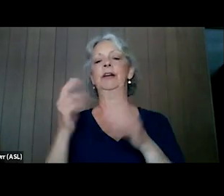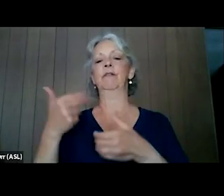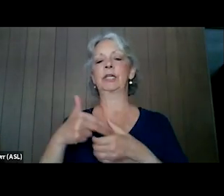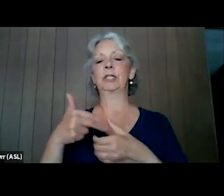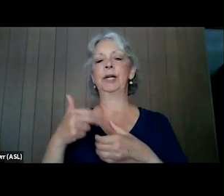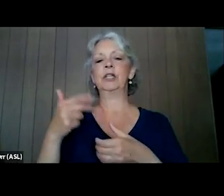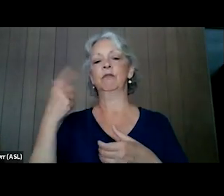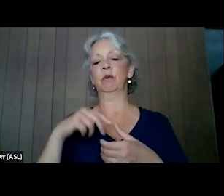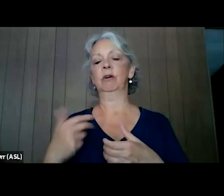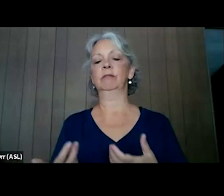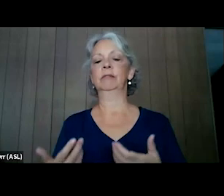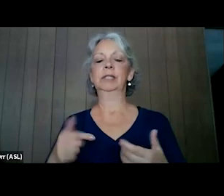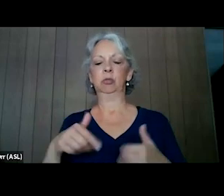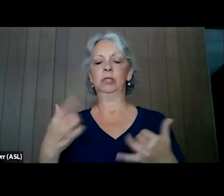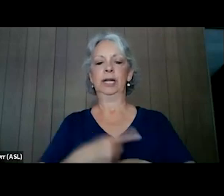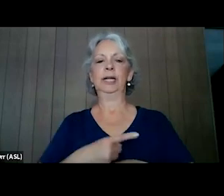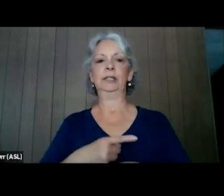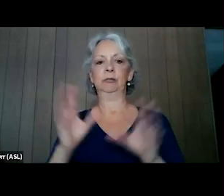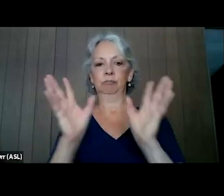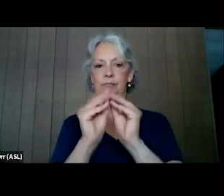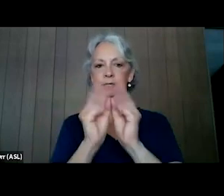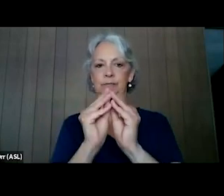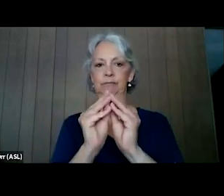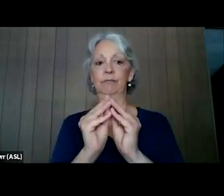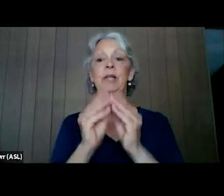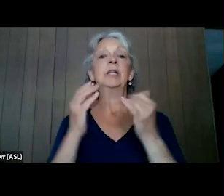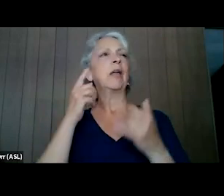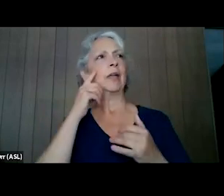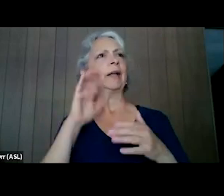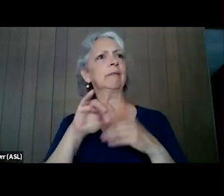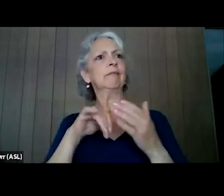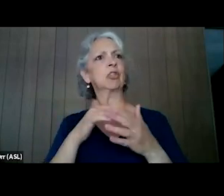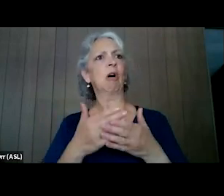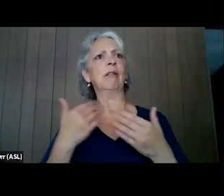for joining today's session. So with that, I think that is all the housekeeping I have.